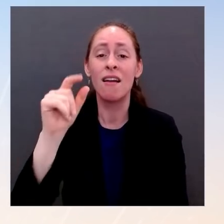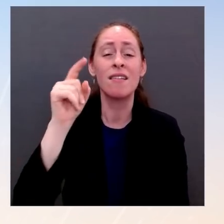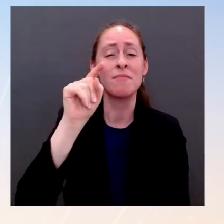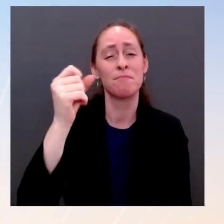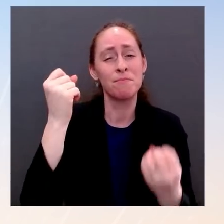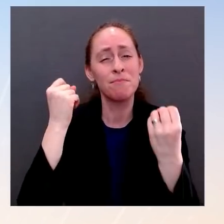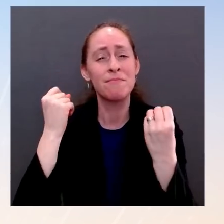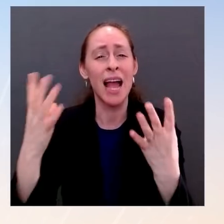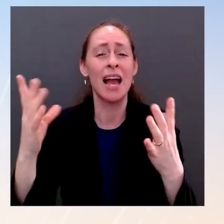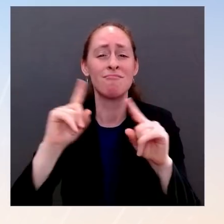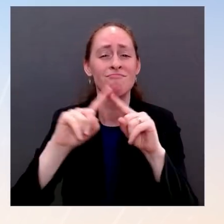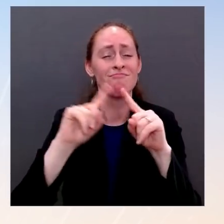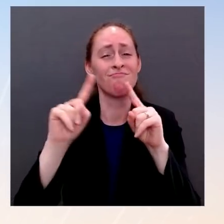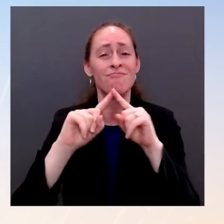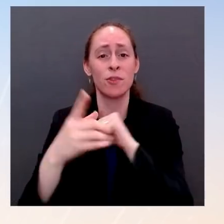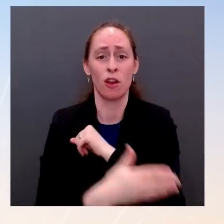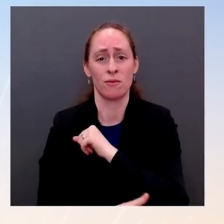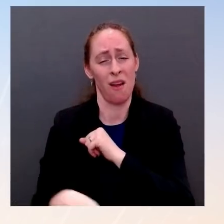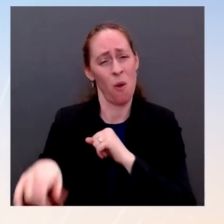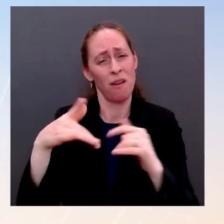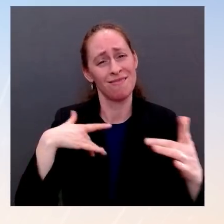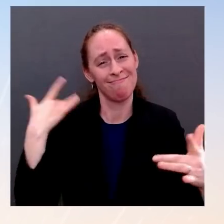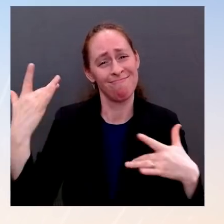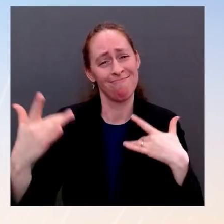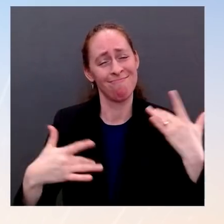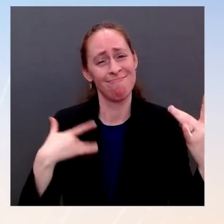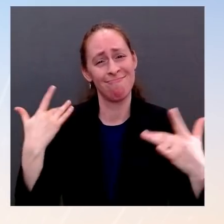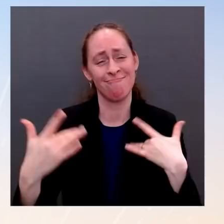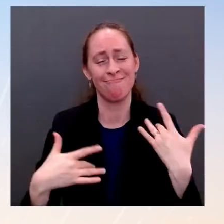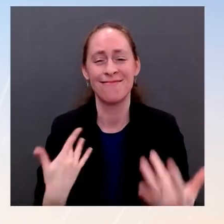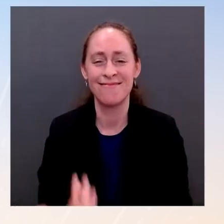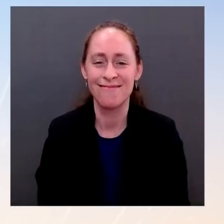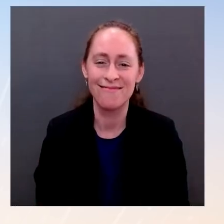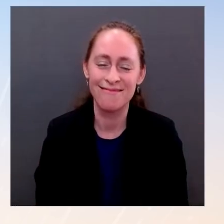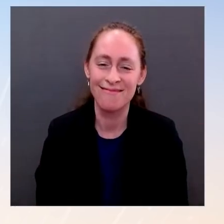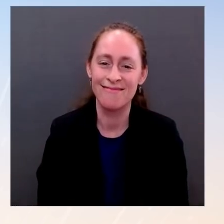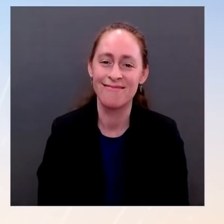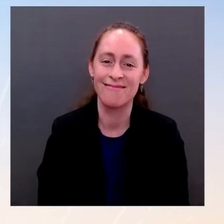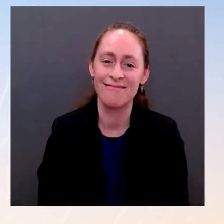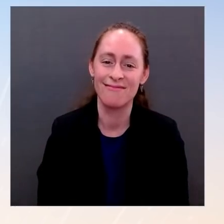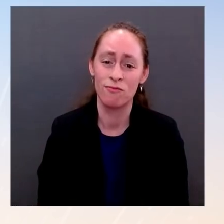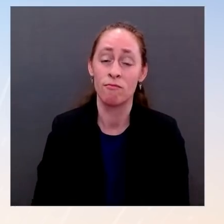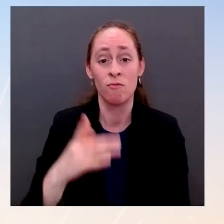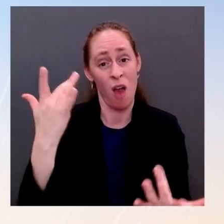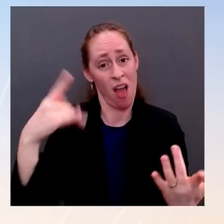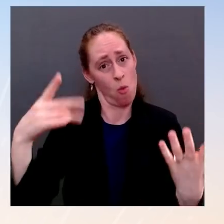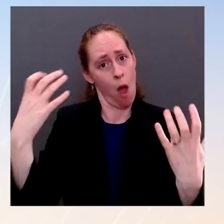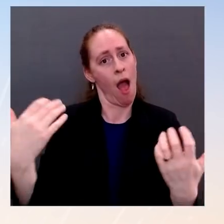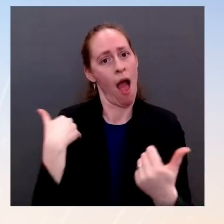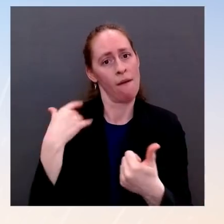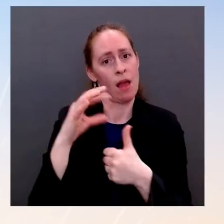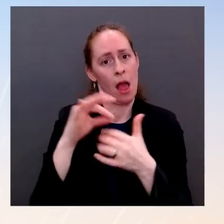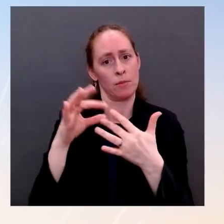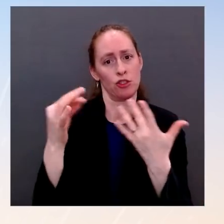For a long time, China has been the only game in town for many of these countries. And in many cases, they have buyers regret.